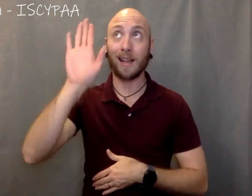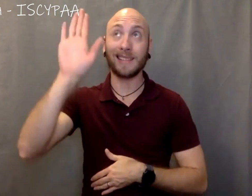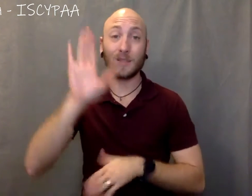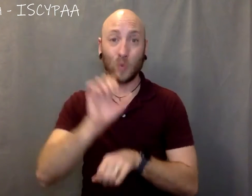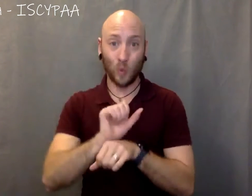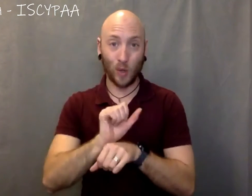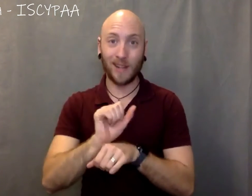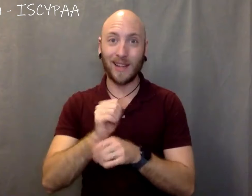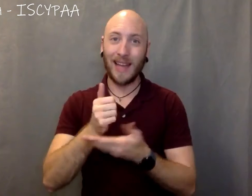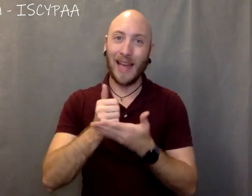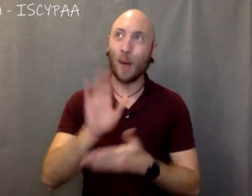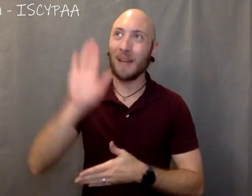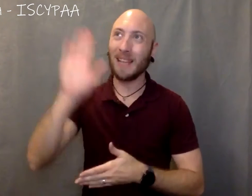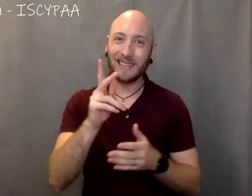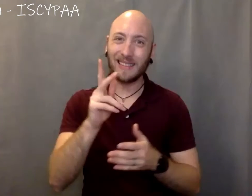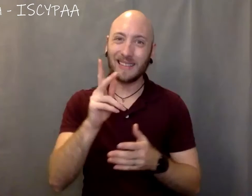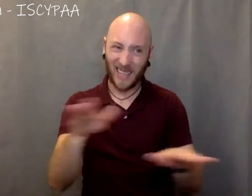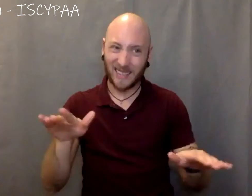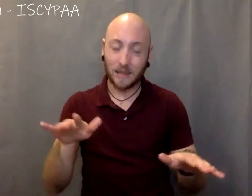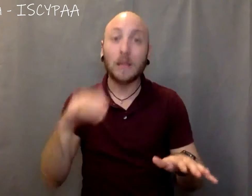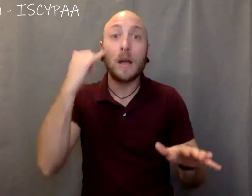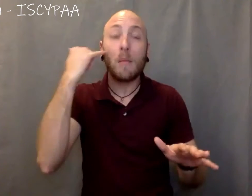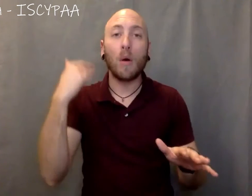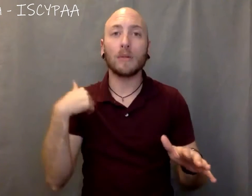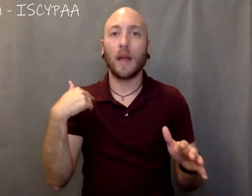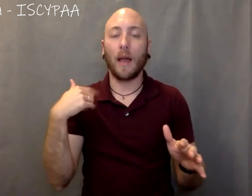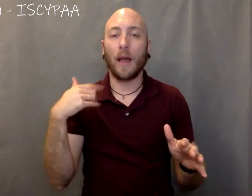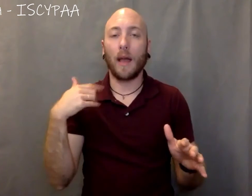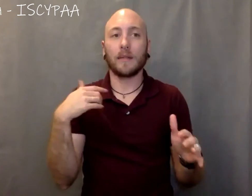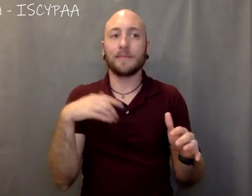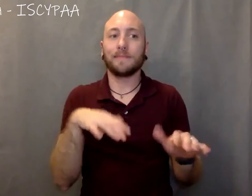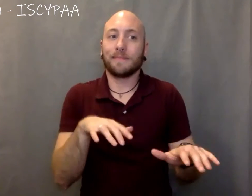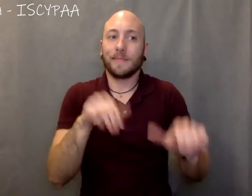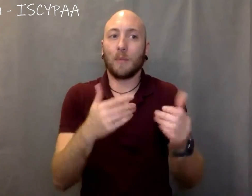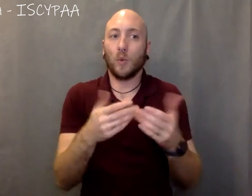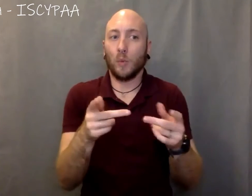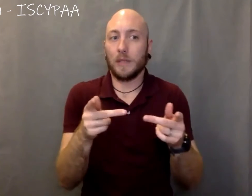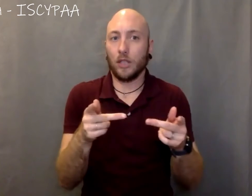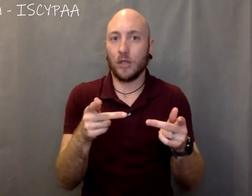but if I like go into this position that I have and I start like stepping out of my lane